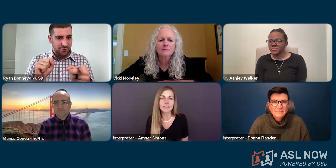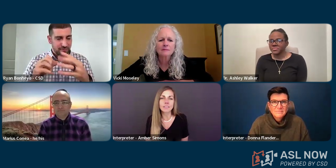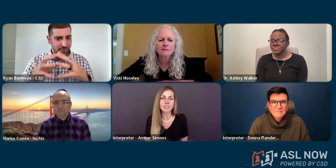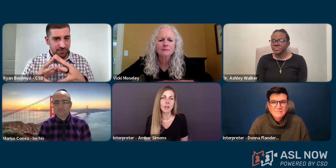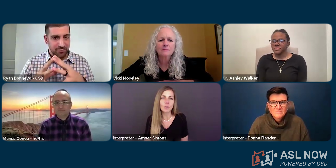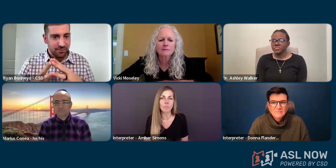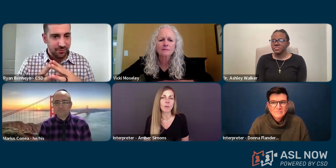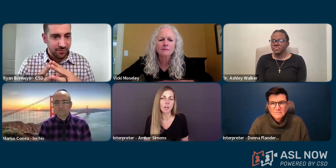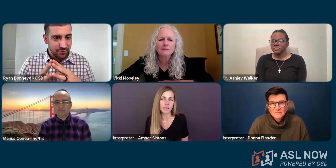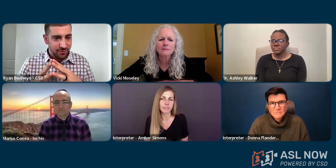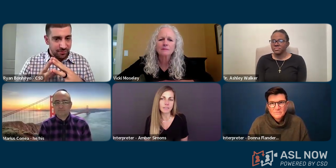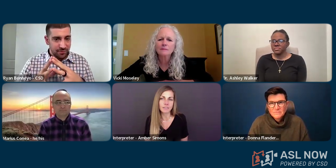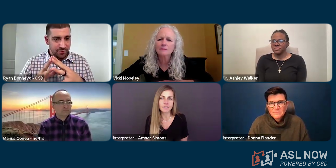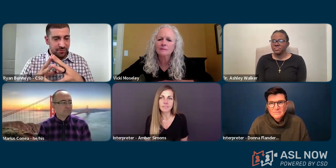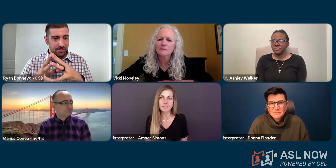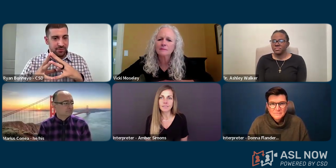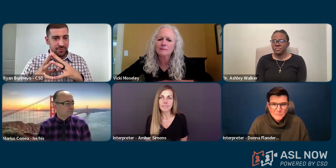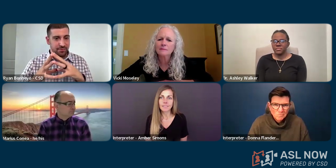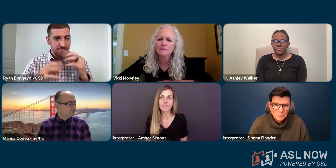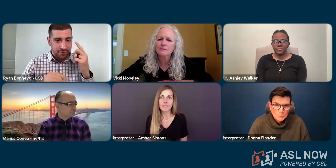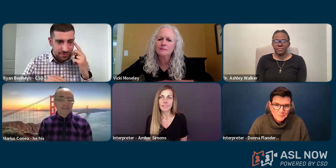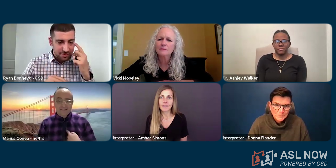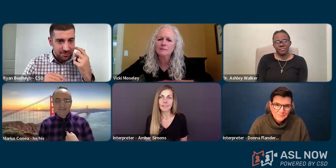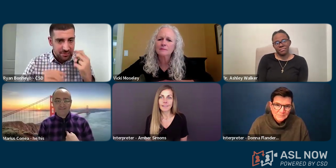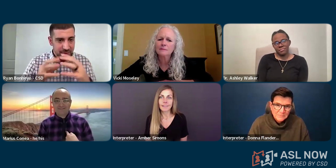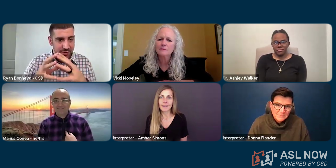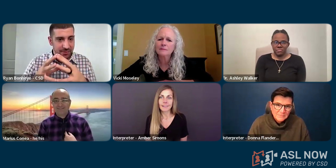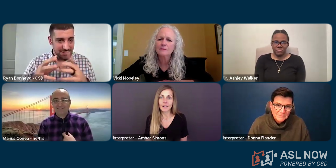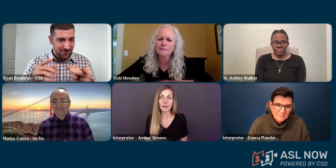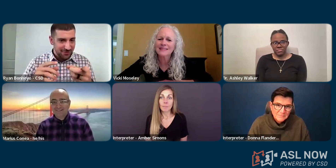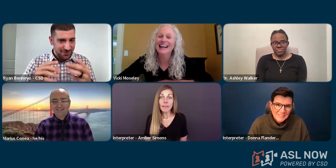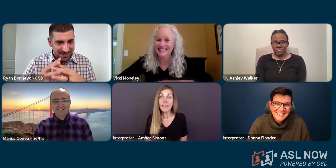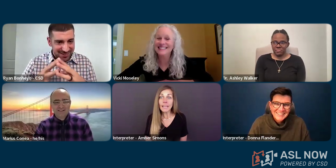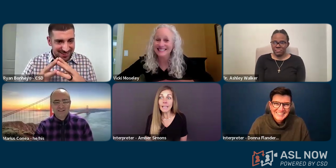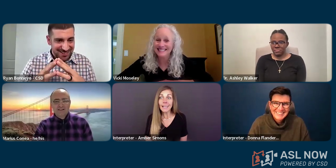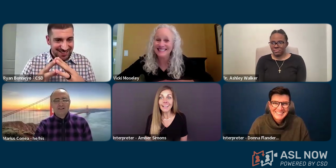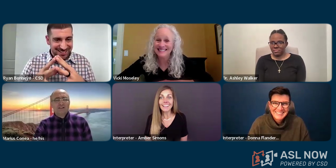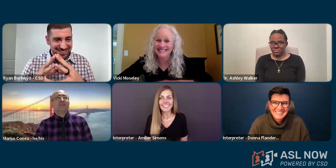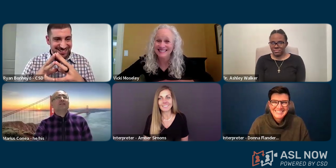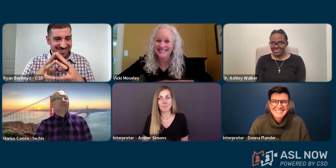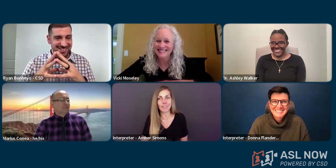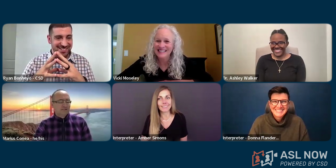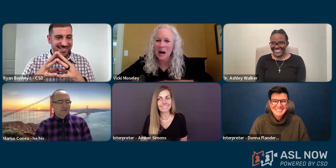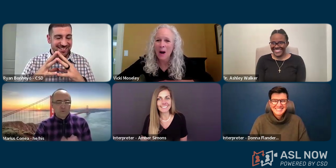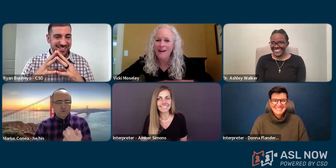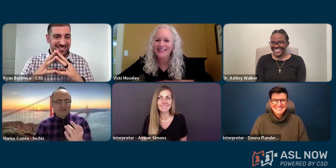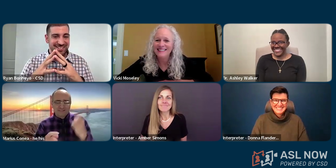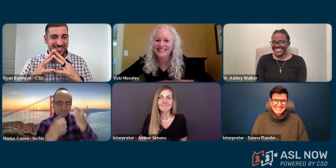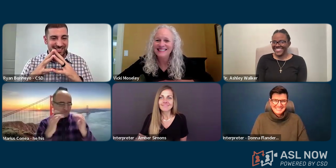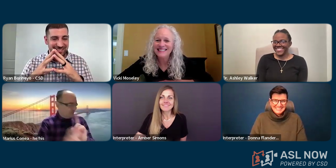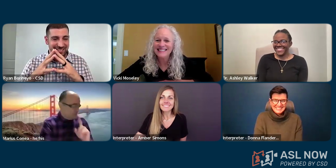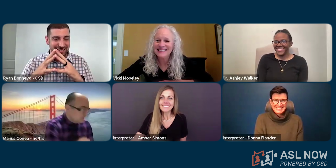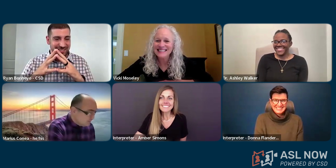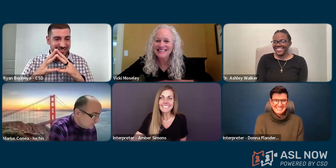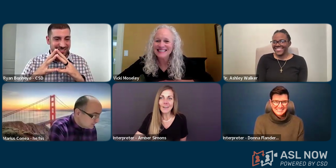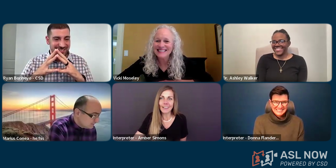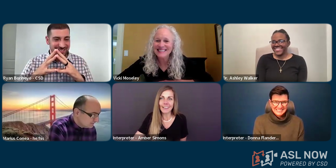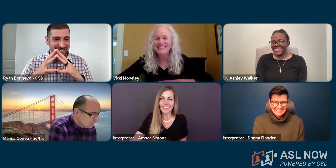Let's start with Marius. Me?! Marius says, Okay.